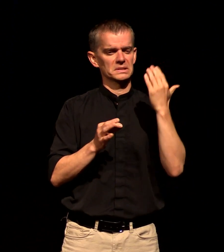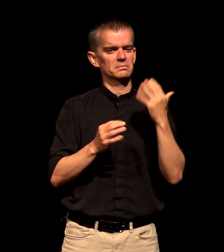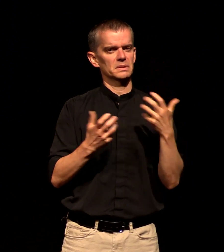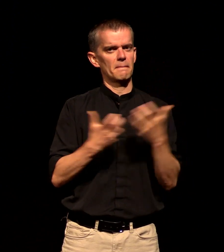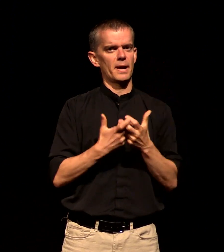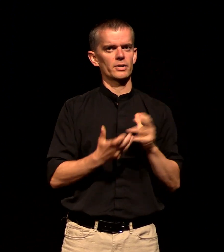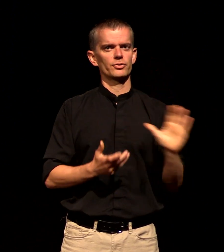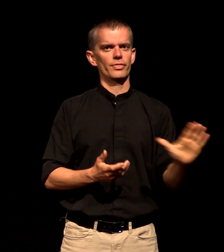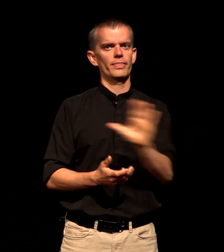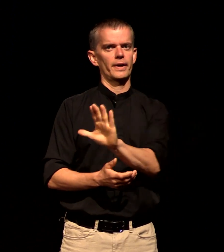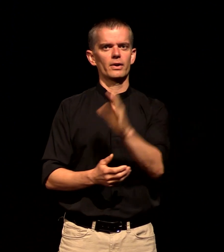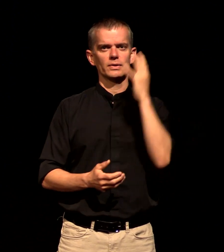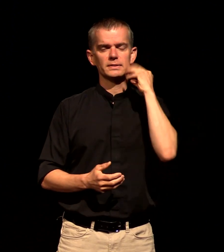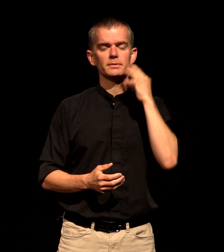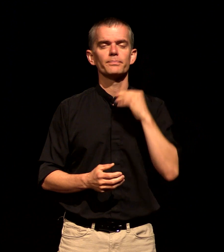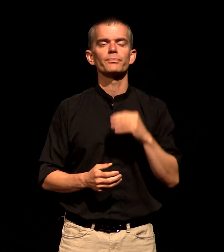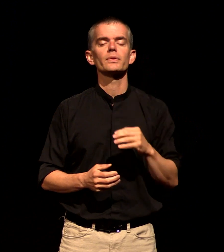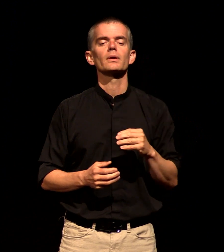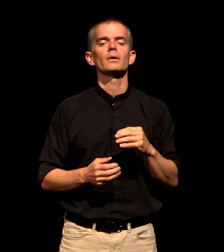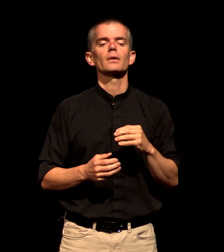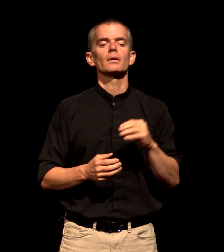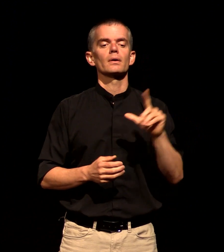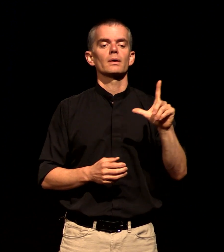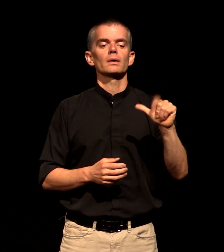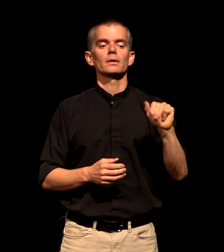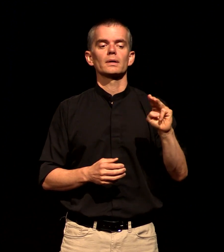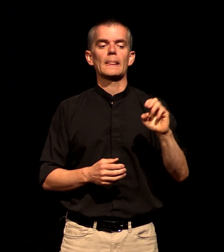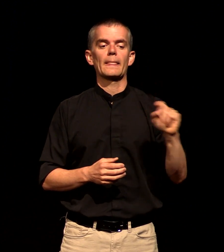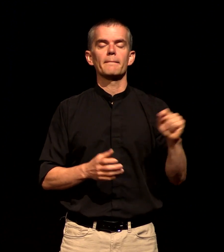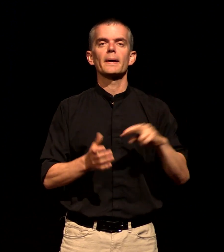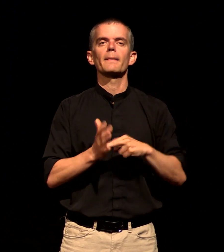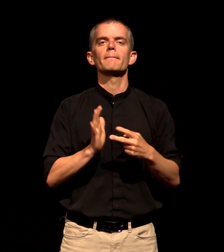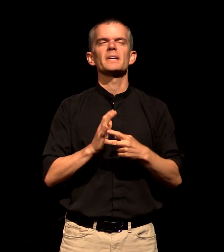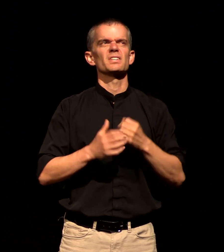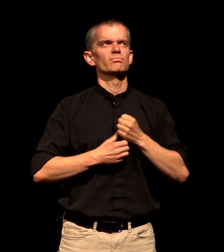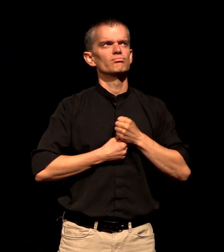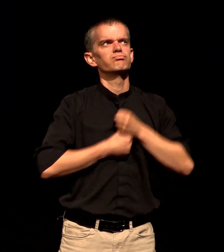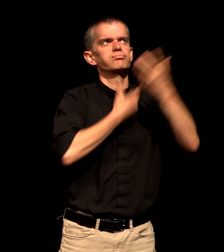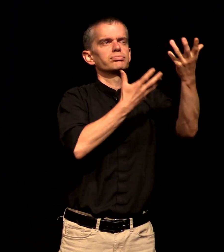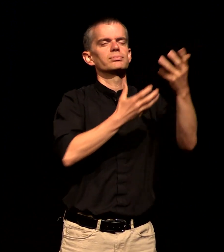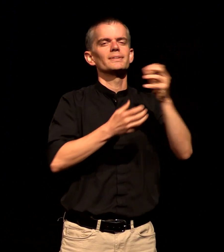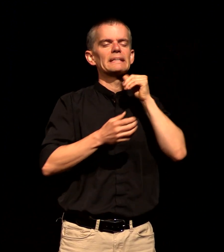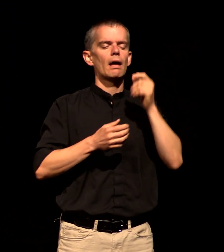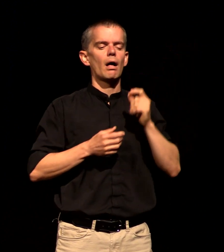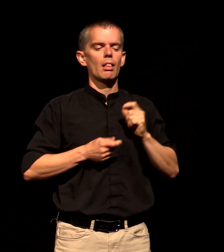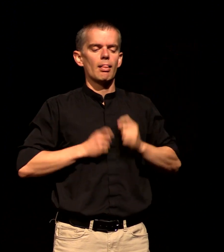feelings to God, before editing our words, before making them